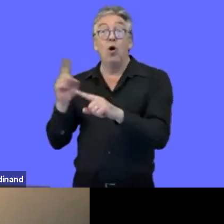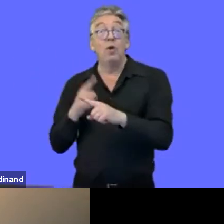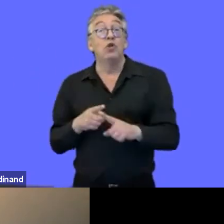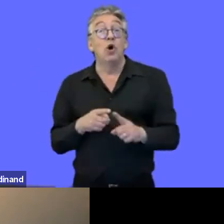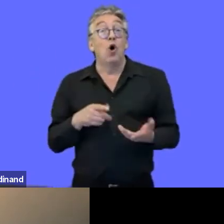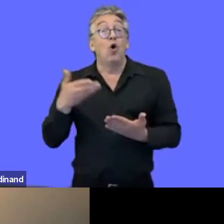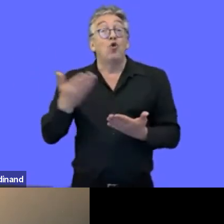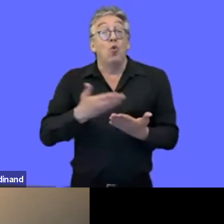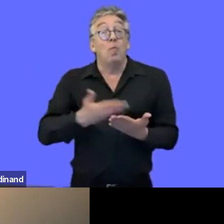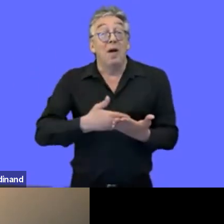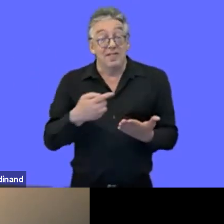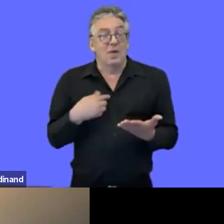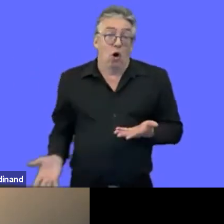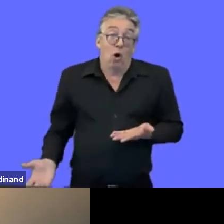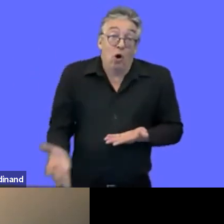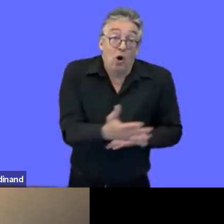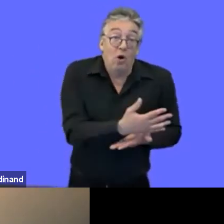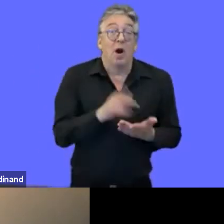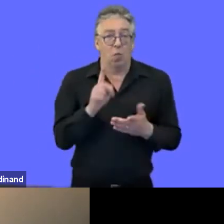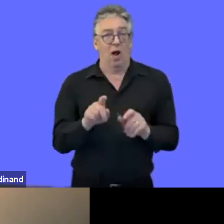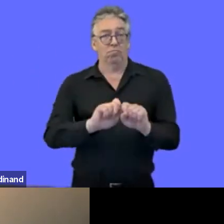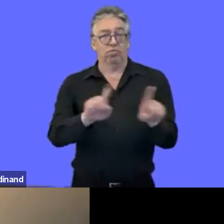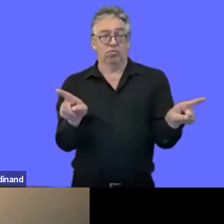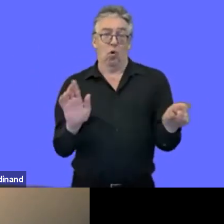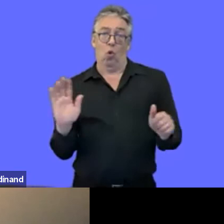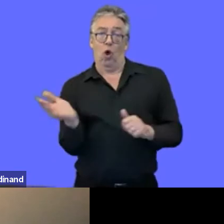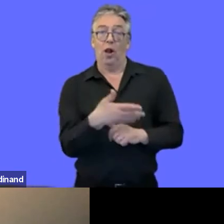This is great and so perhaps you can tell us the questions.